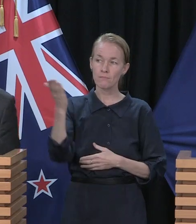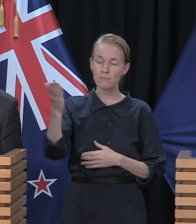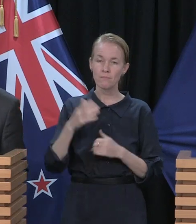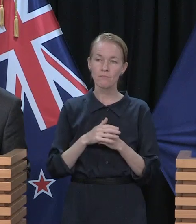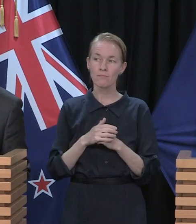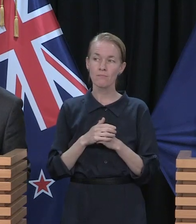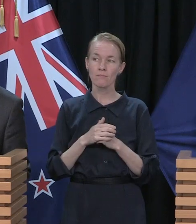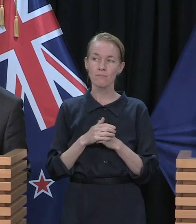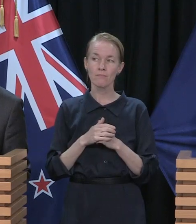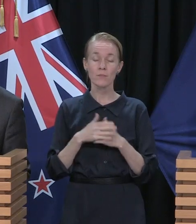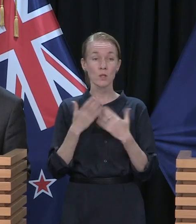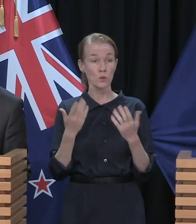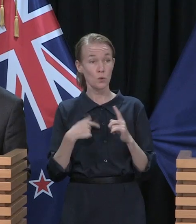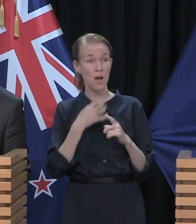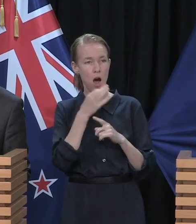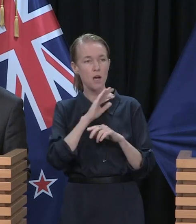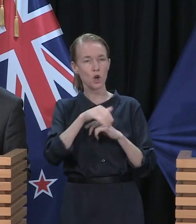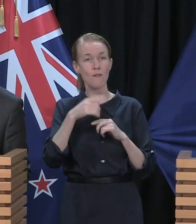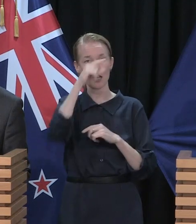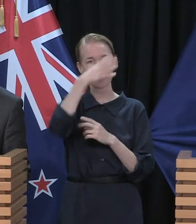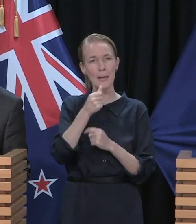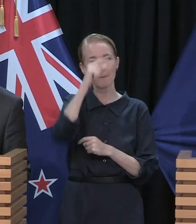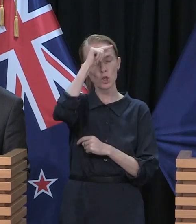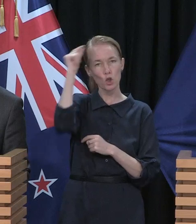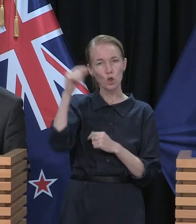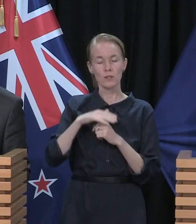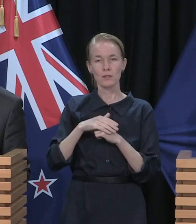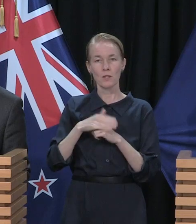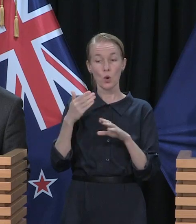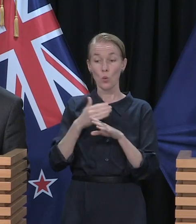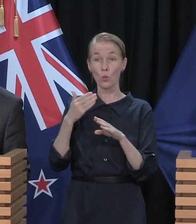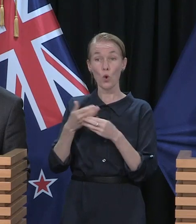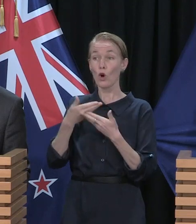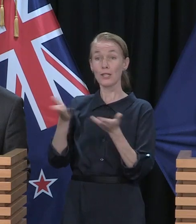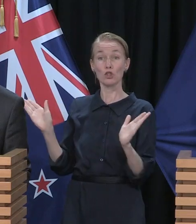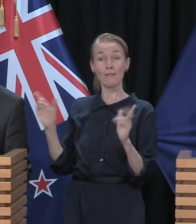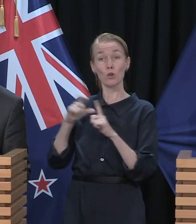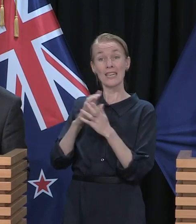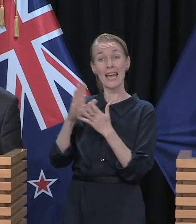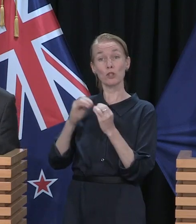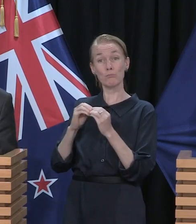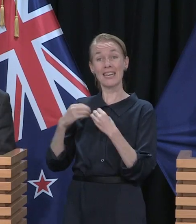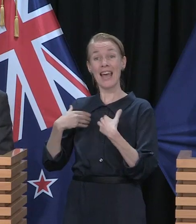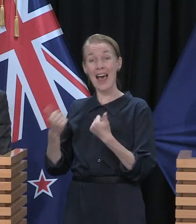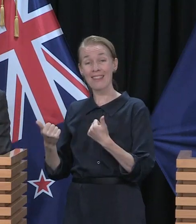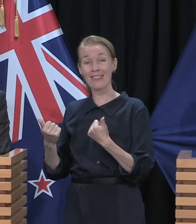I understand you asked for advice on how best to manage nurses working